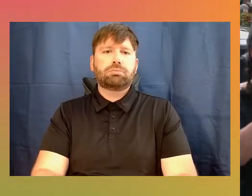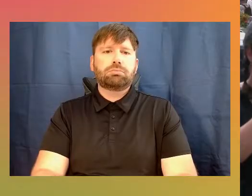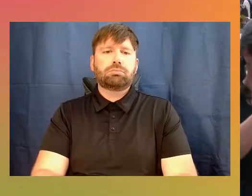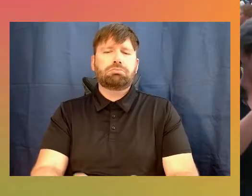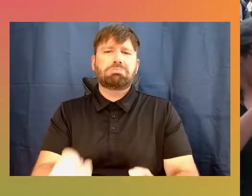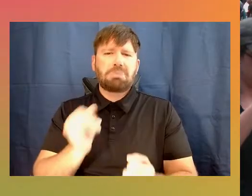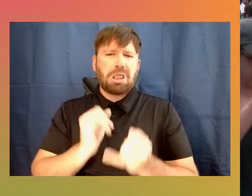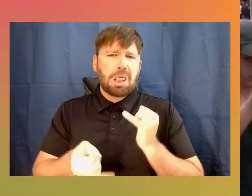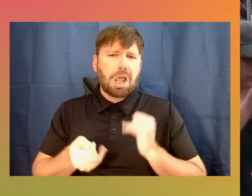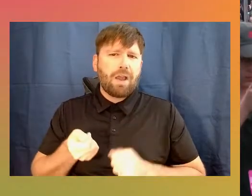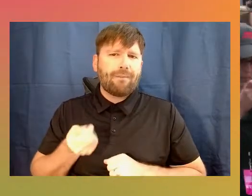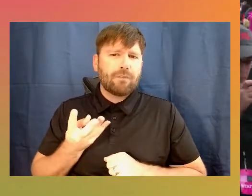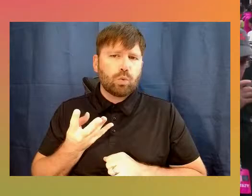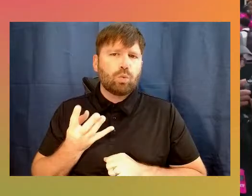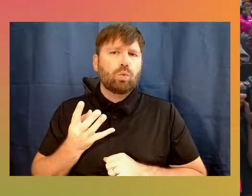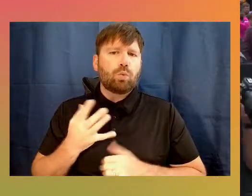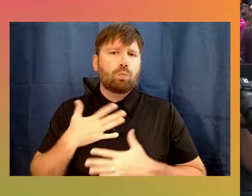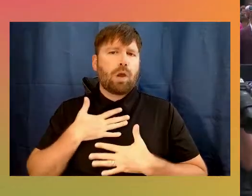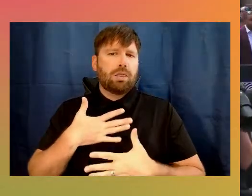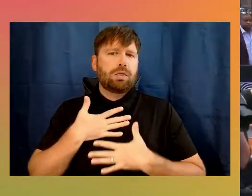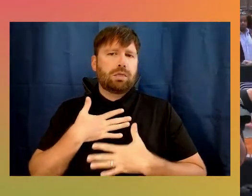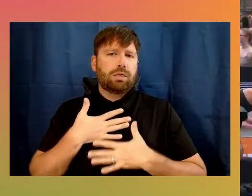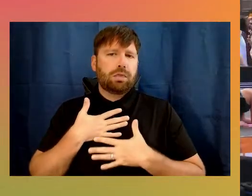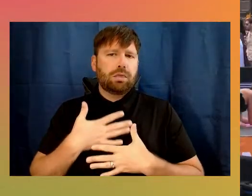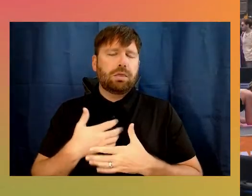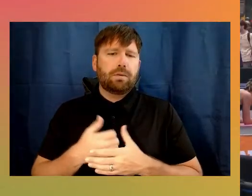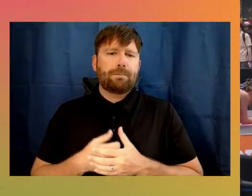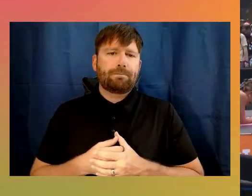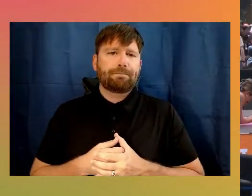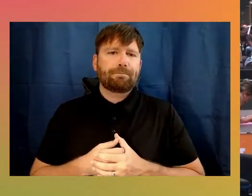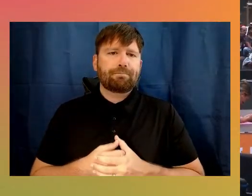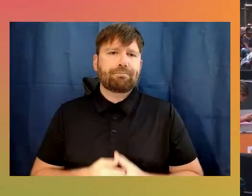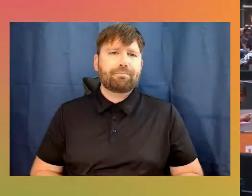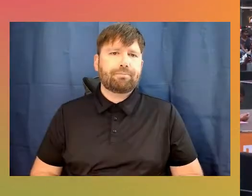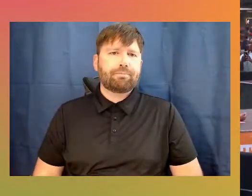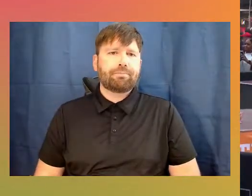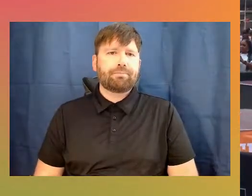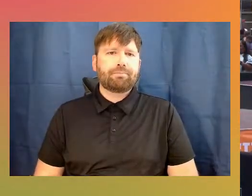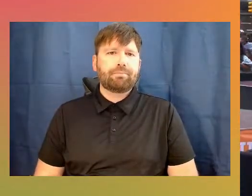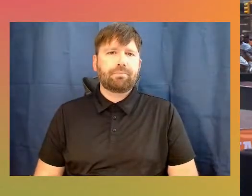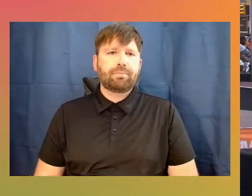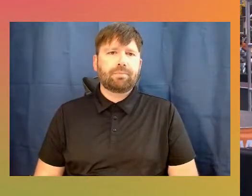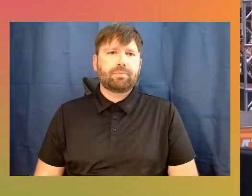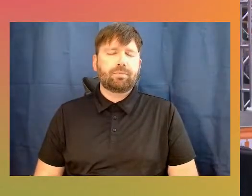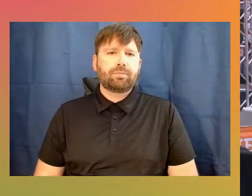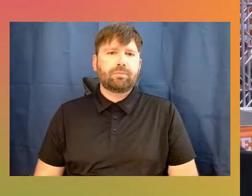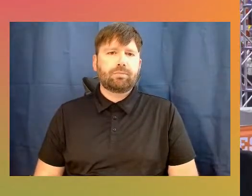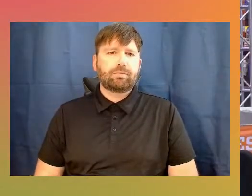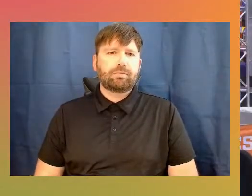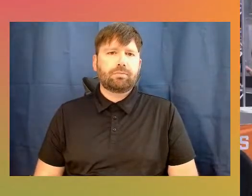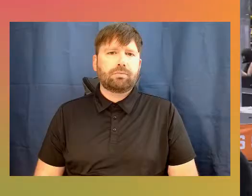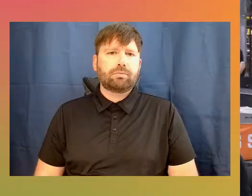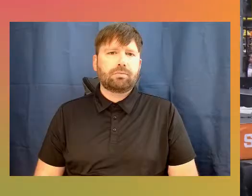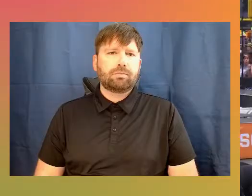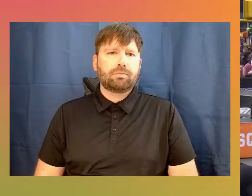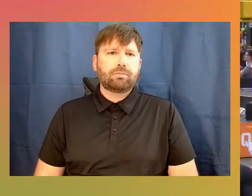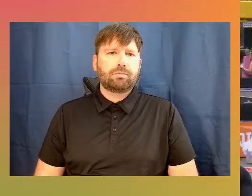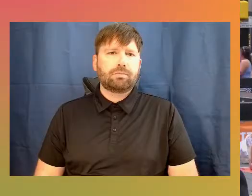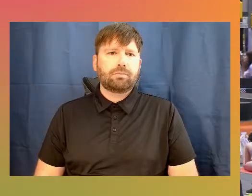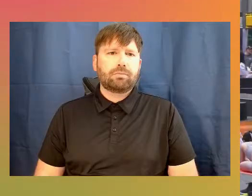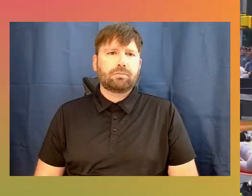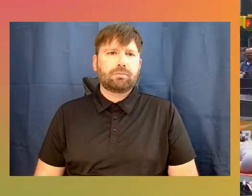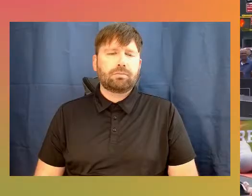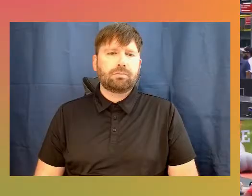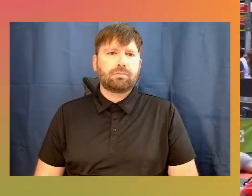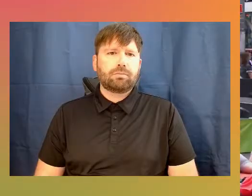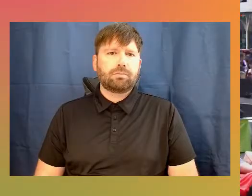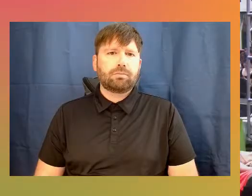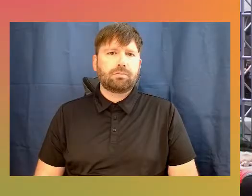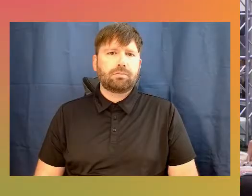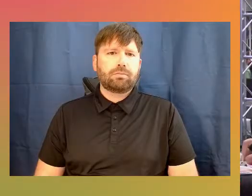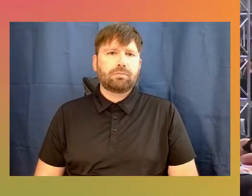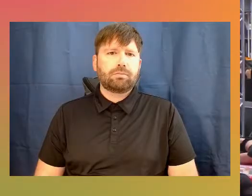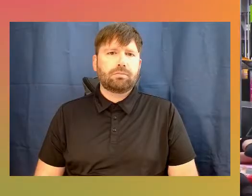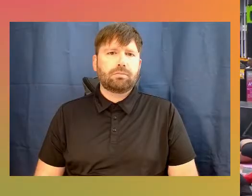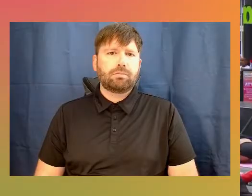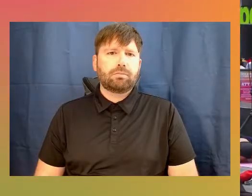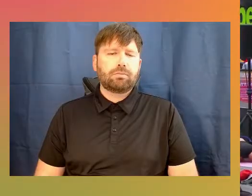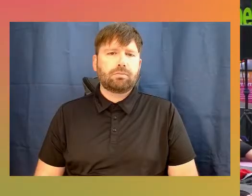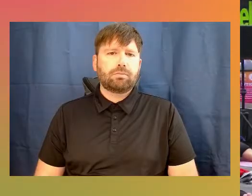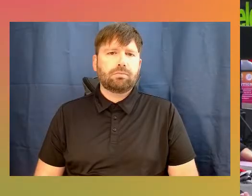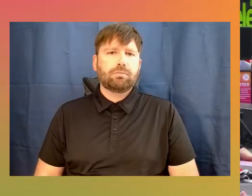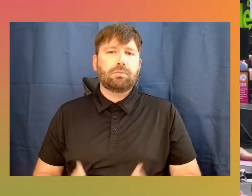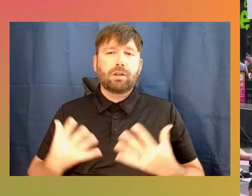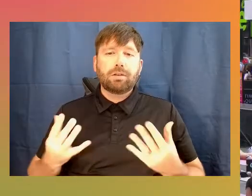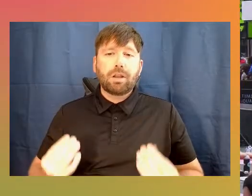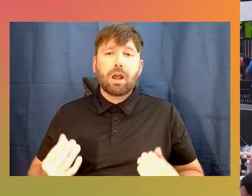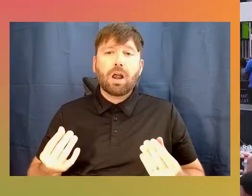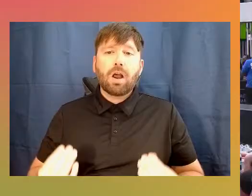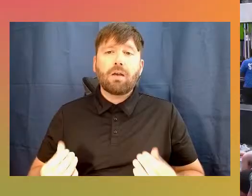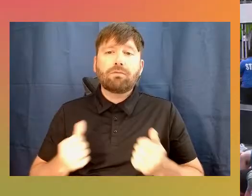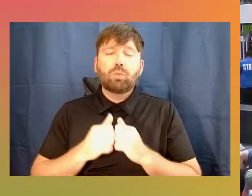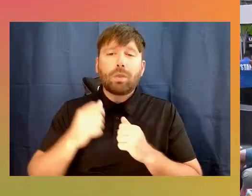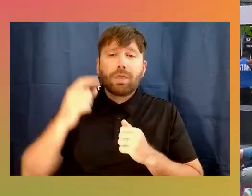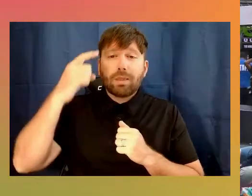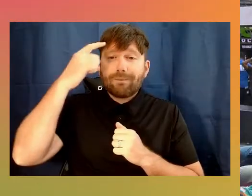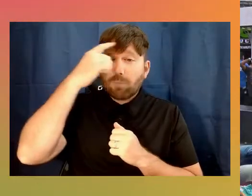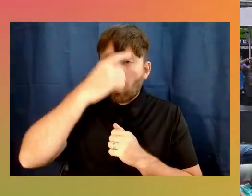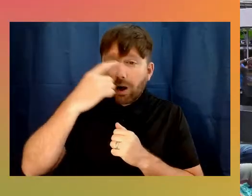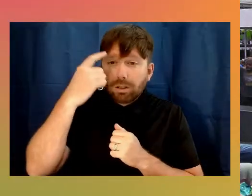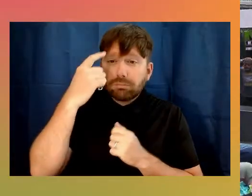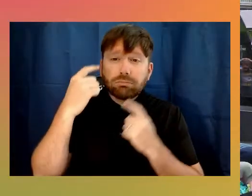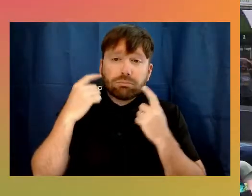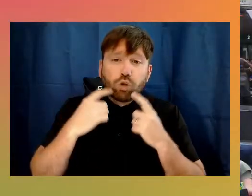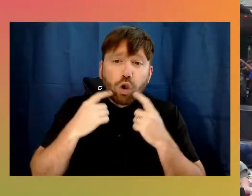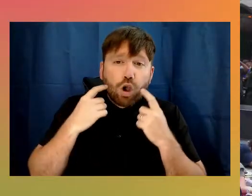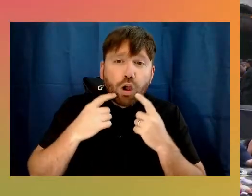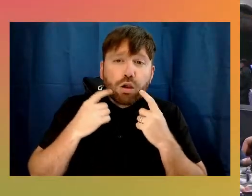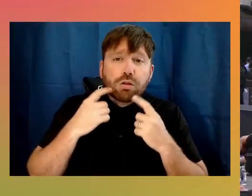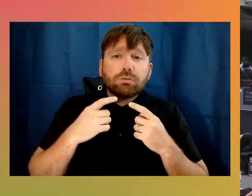YOURSELF?